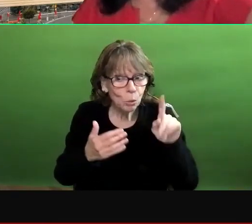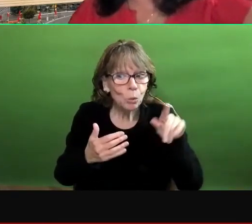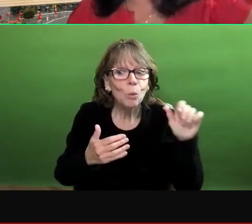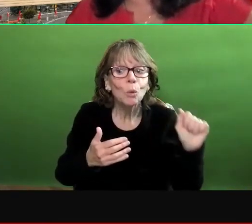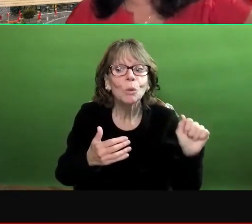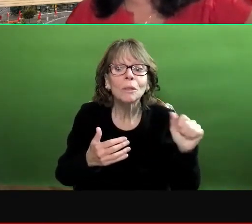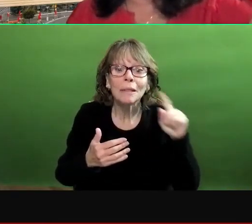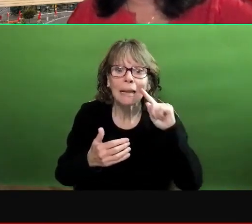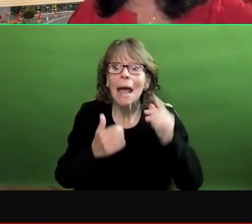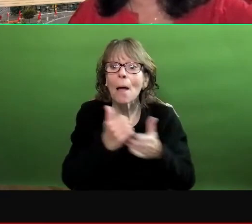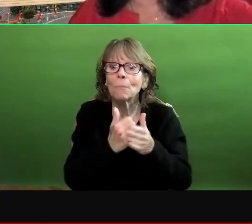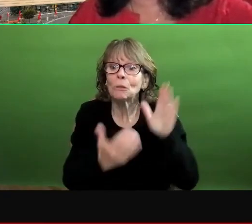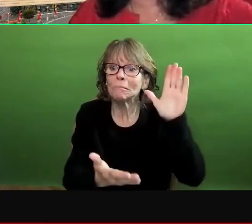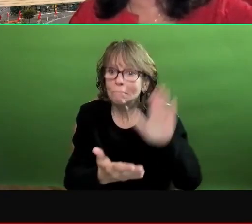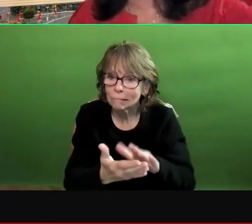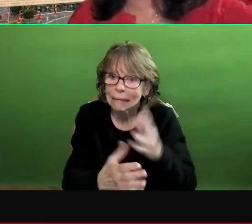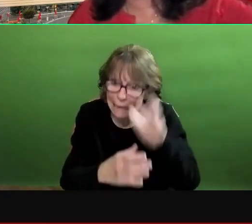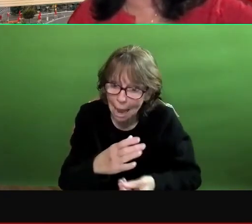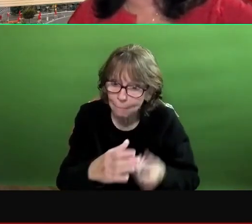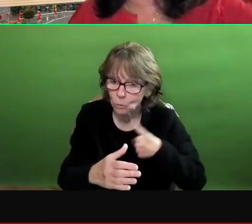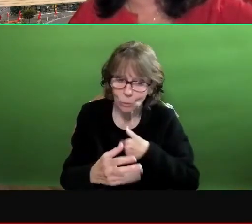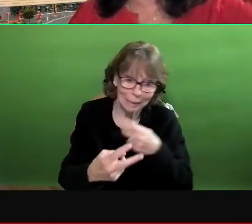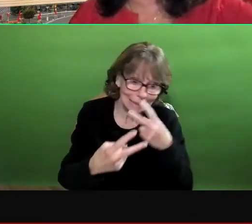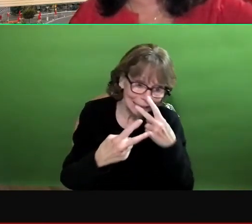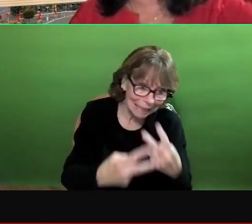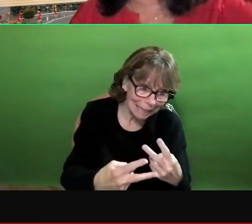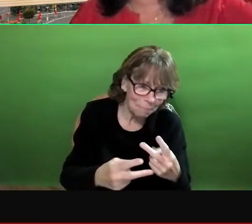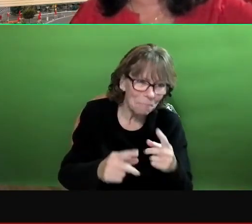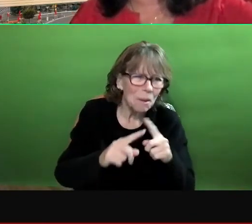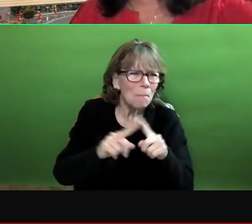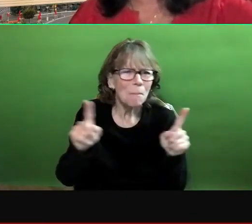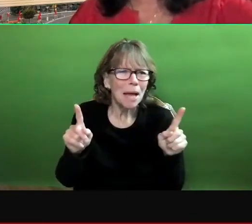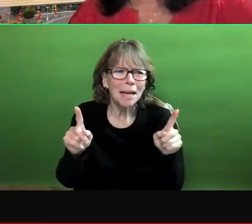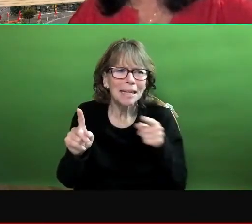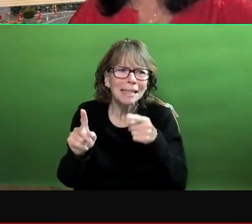but the solutions are often face valid, and therefore, they're not sustainable.